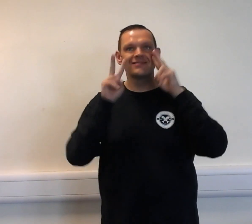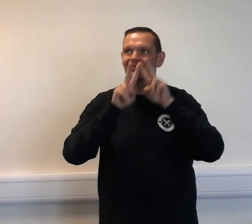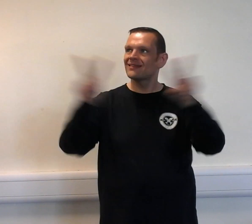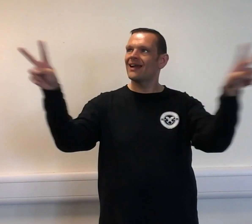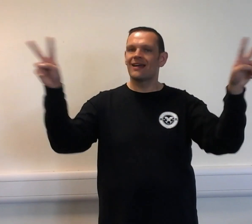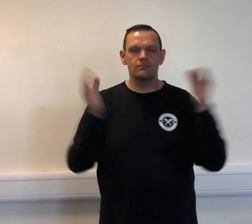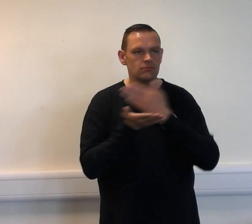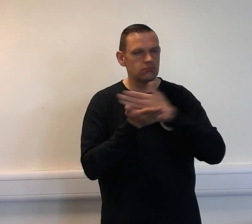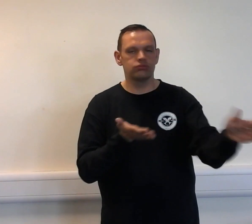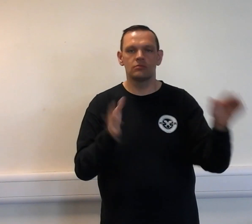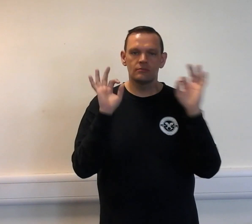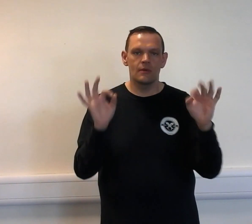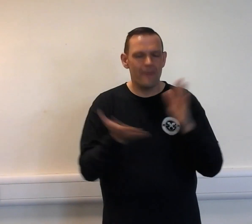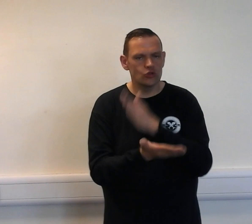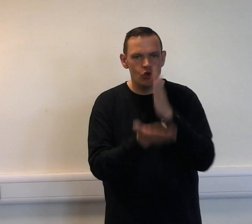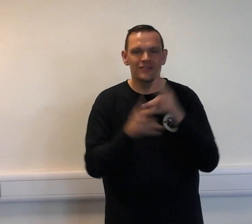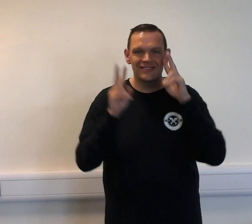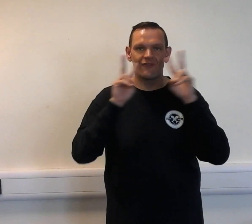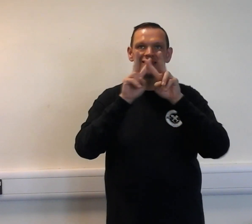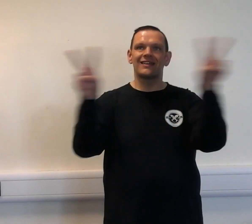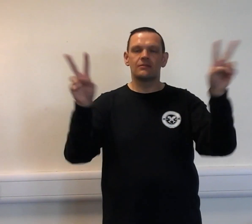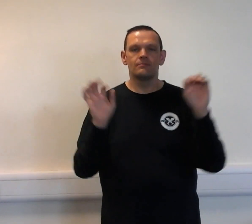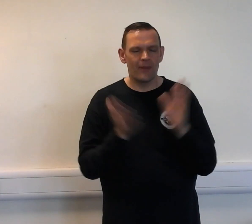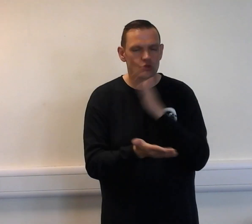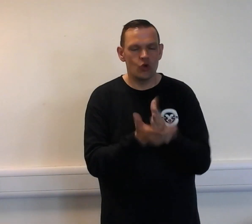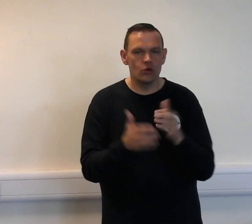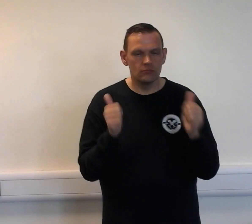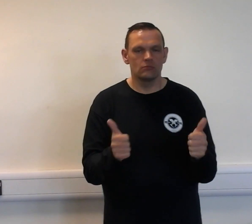see the alarm is actually flashing so you must make sure that there's a visual